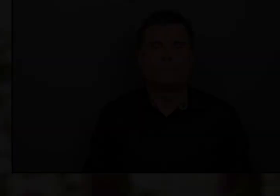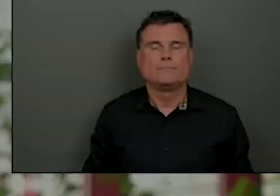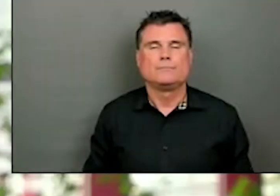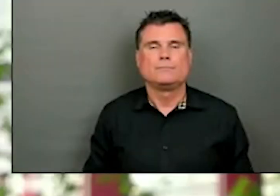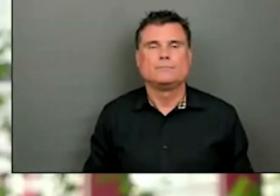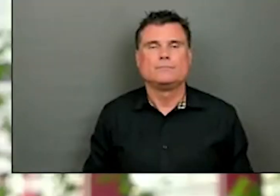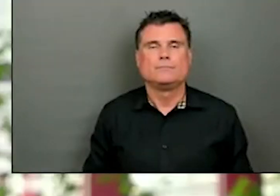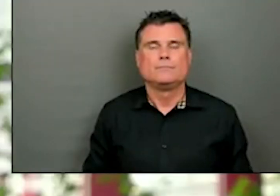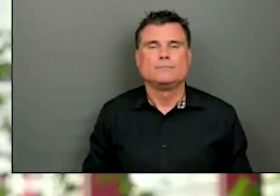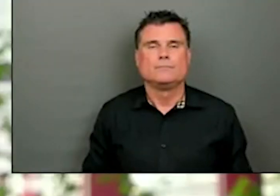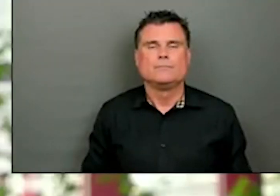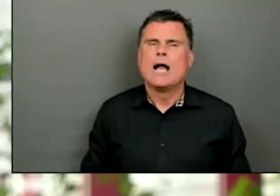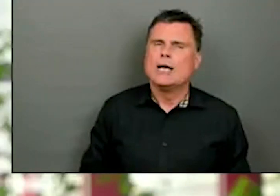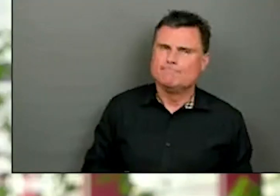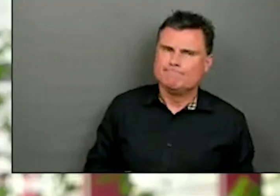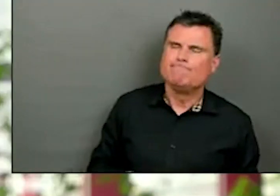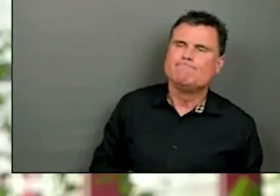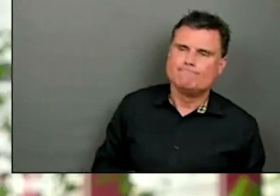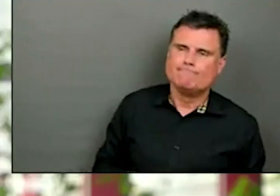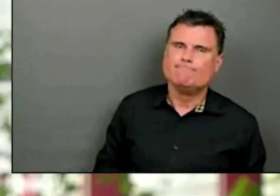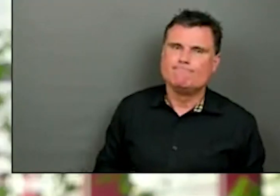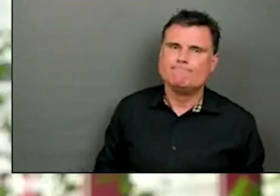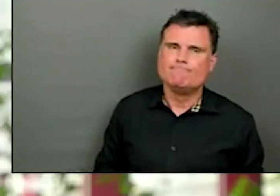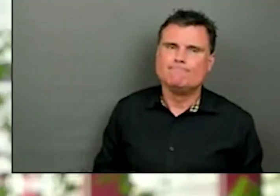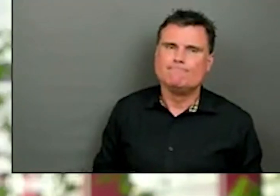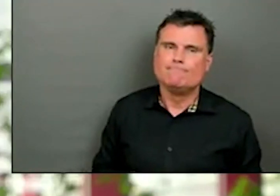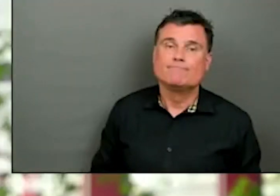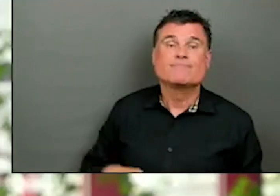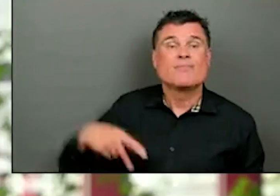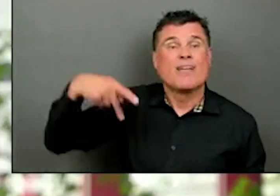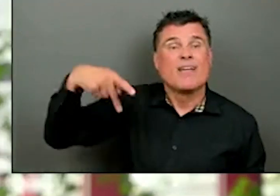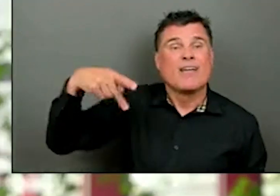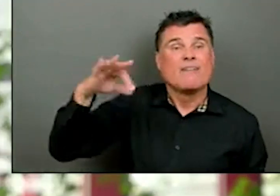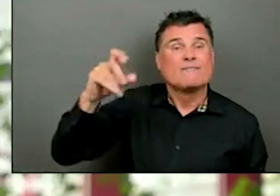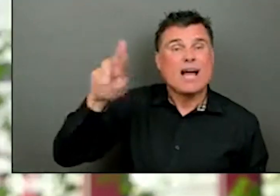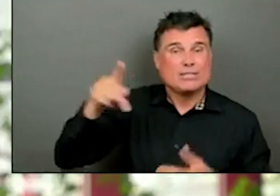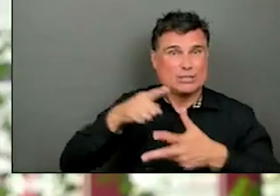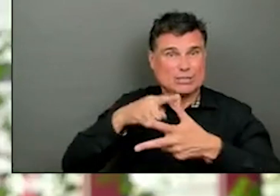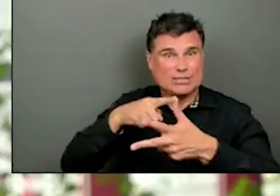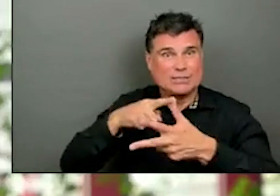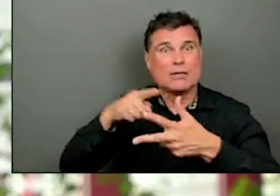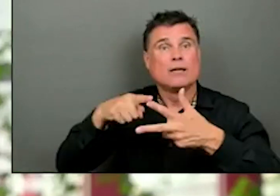yeah dr henry given the fluctuating supplies of pfizer versus moderna um do you have a ballpark